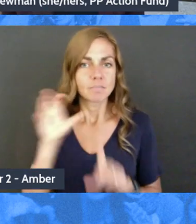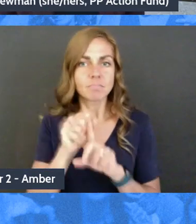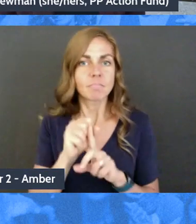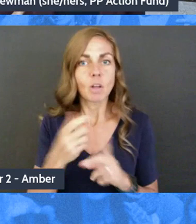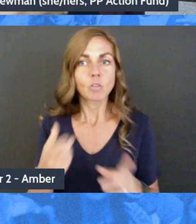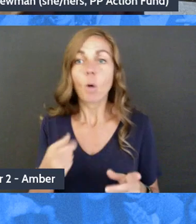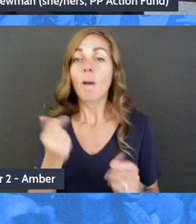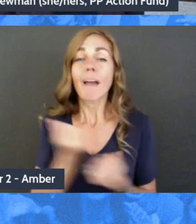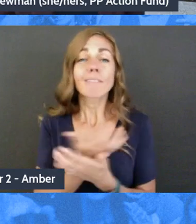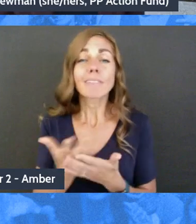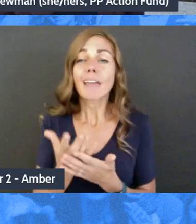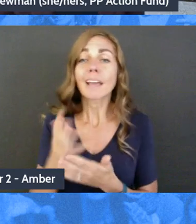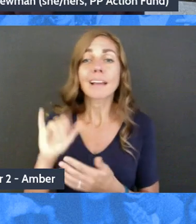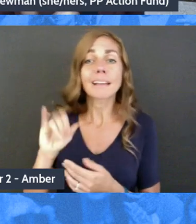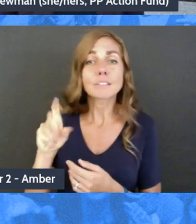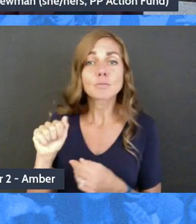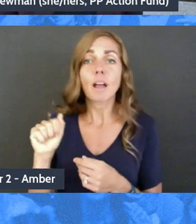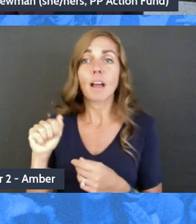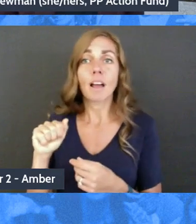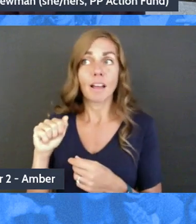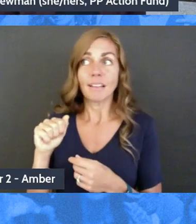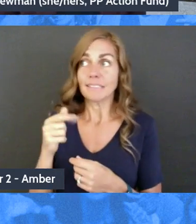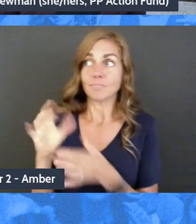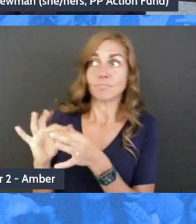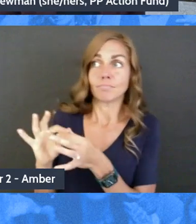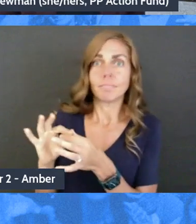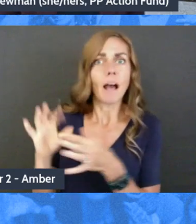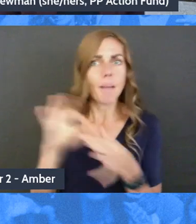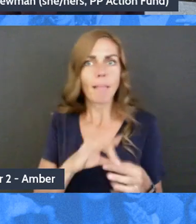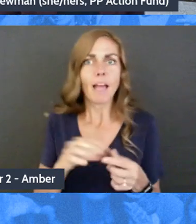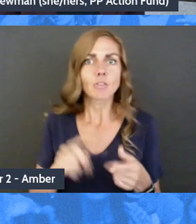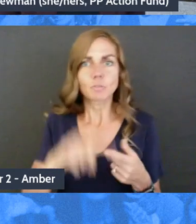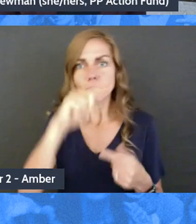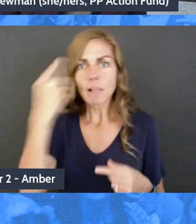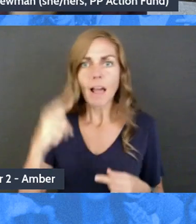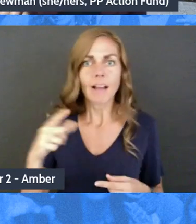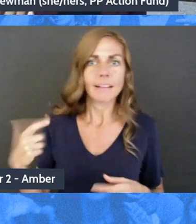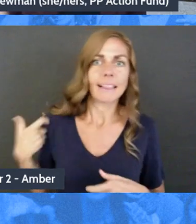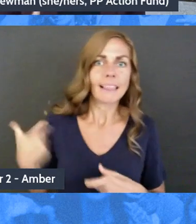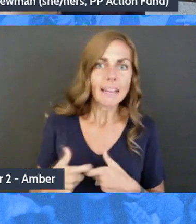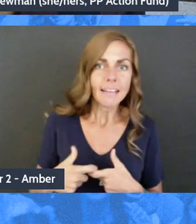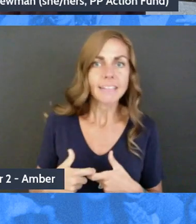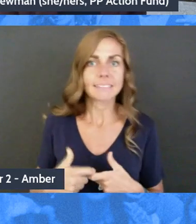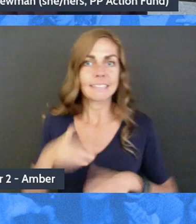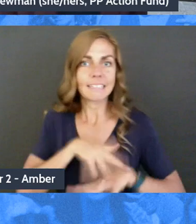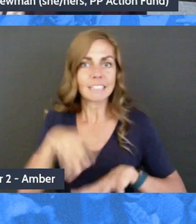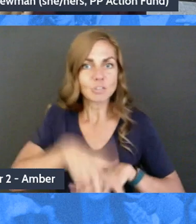Latinx, indigenous people in this country, and we are fighting to center